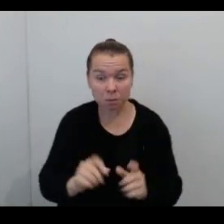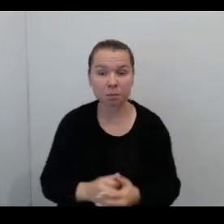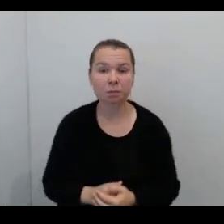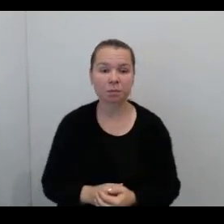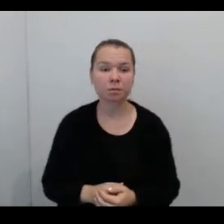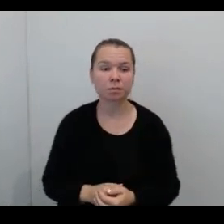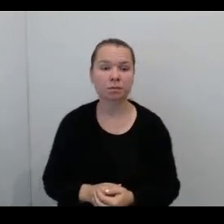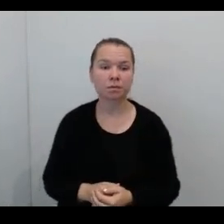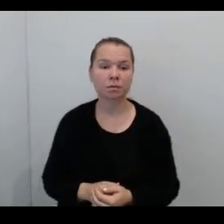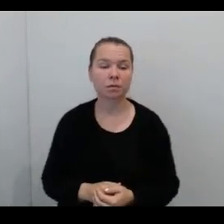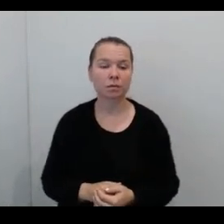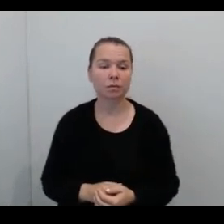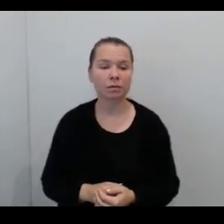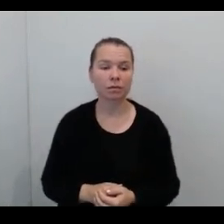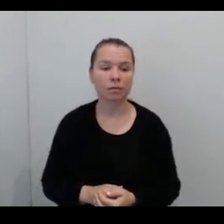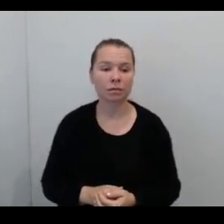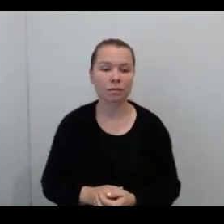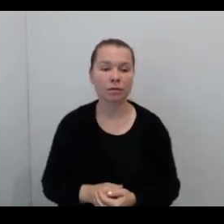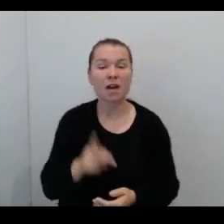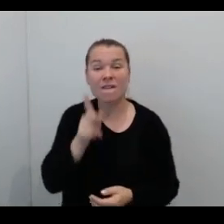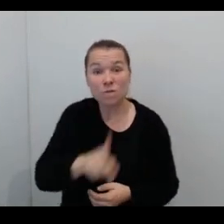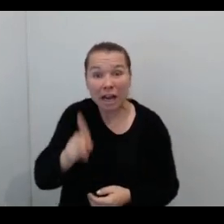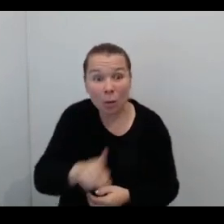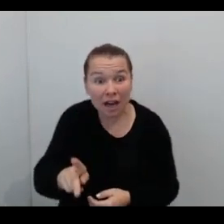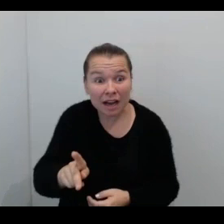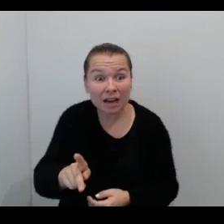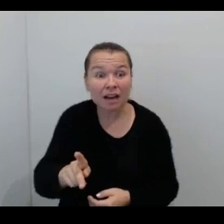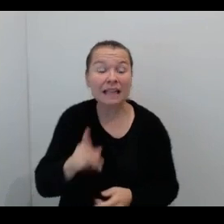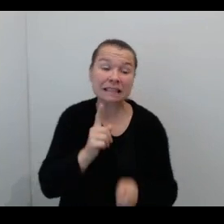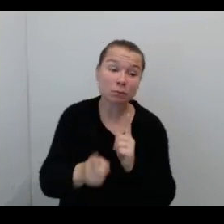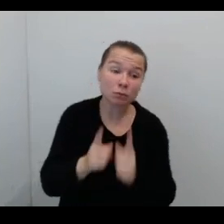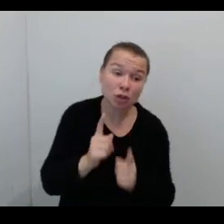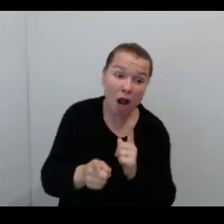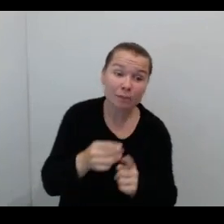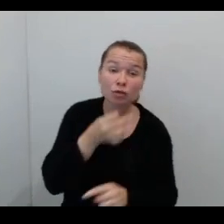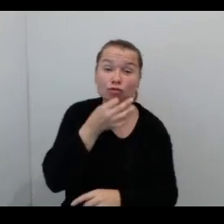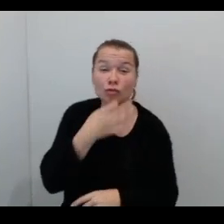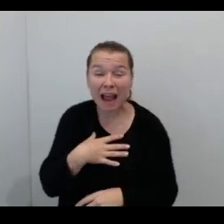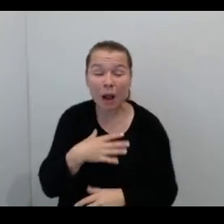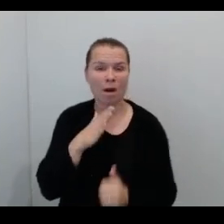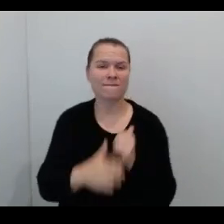About 90% are saying frequently.